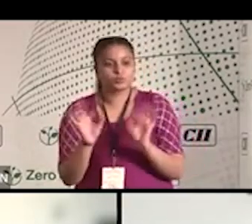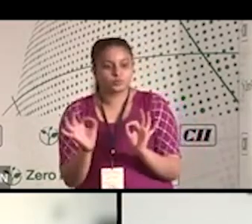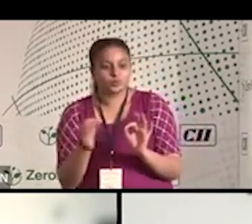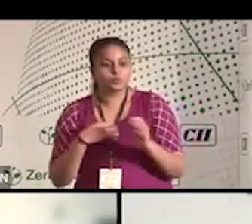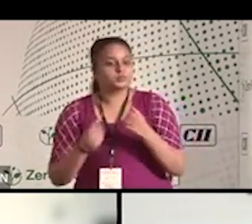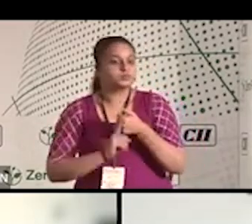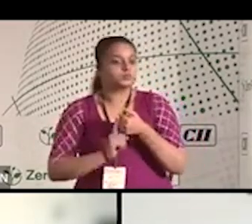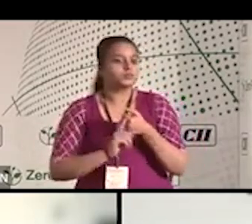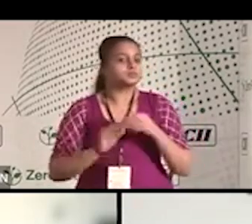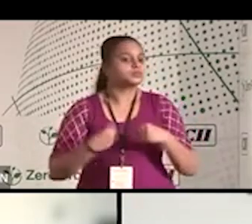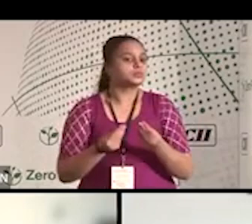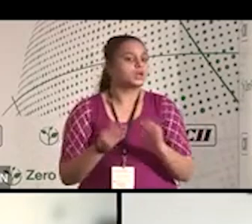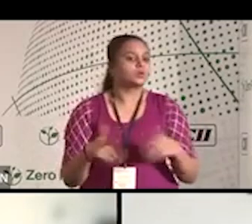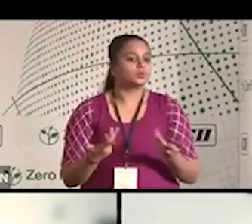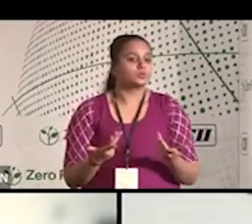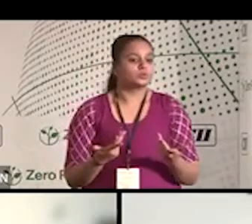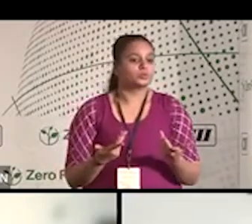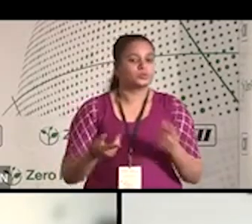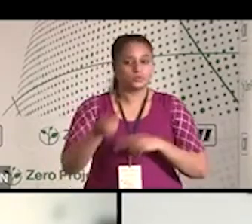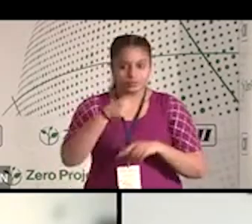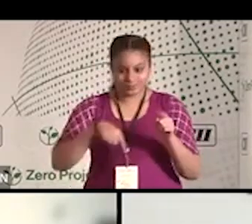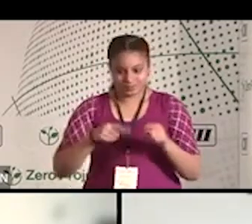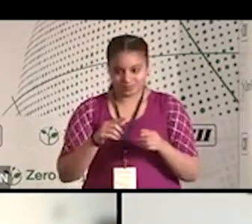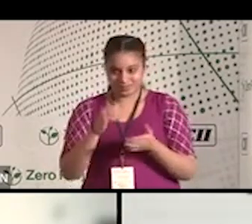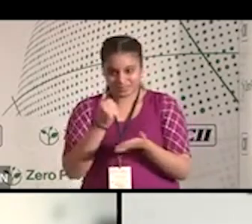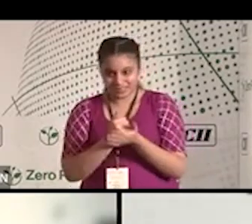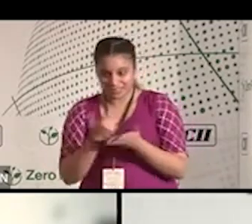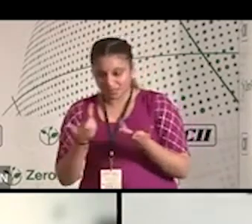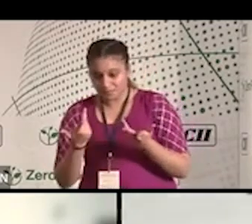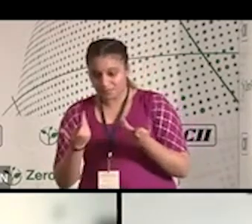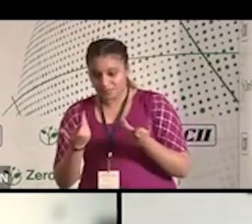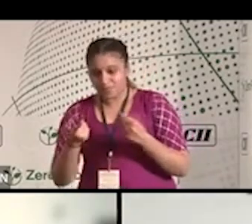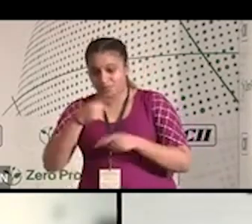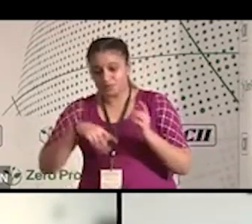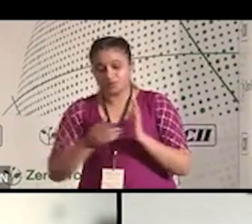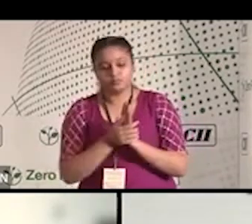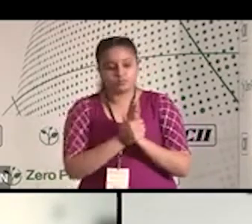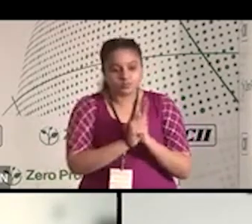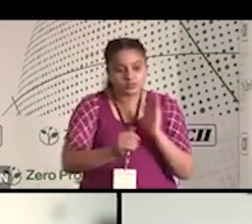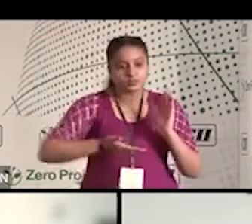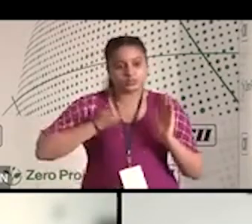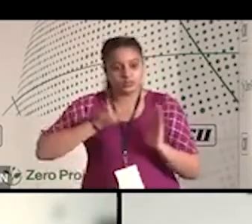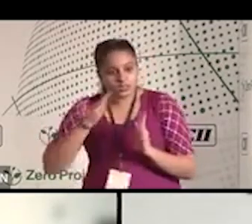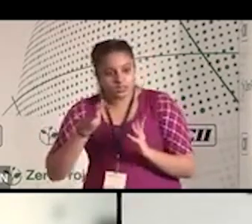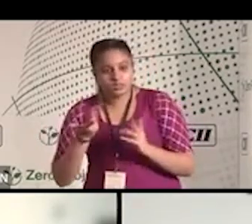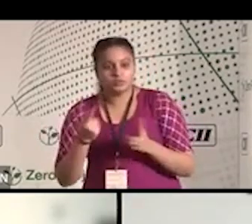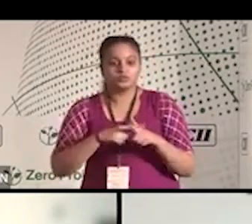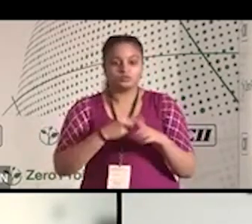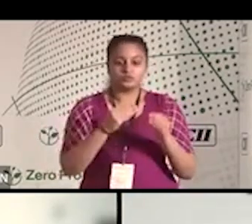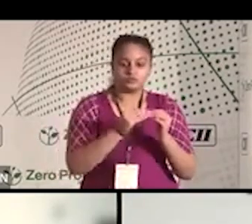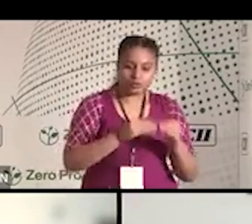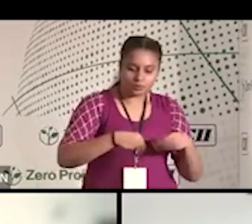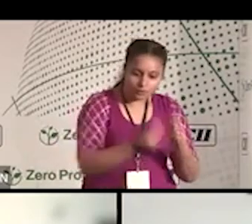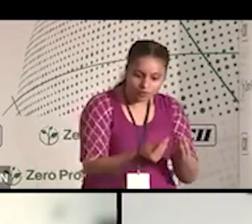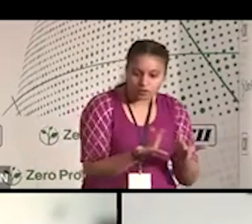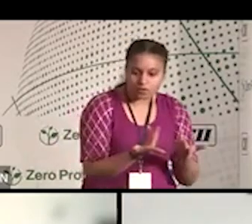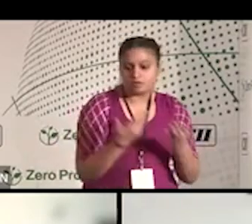So making sure that if you set up a system for vocational training, job placement, education, there's actually